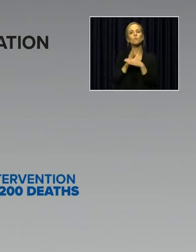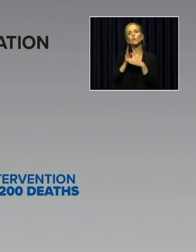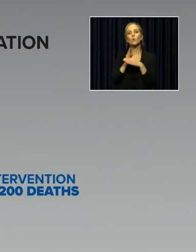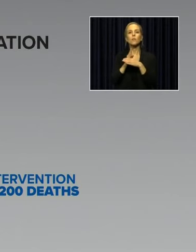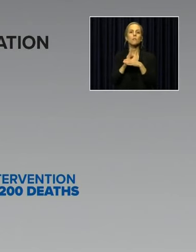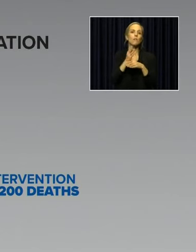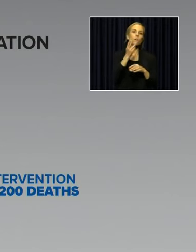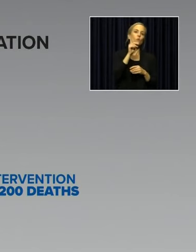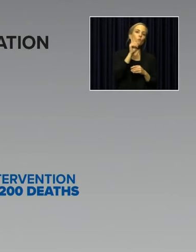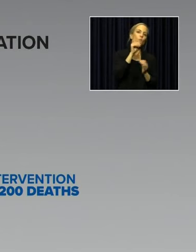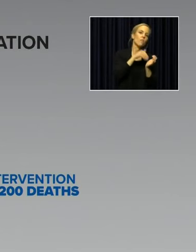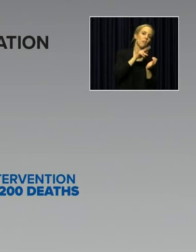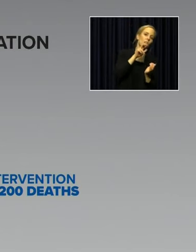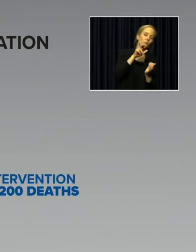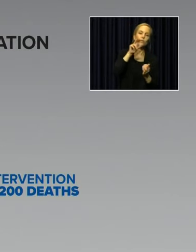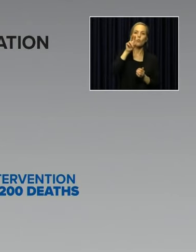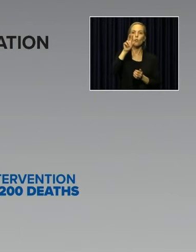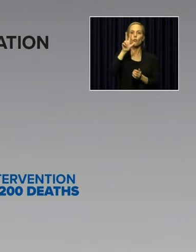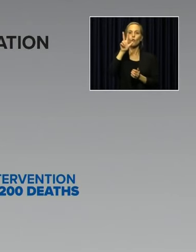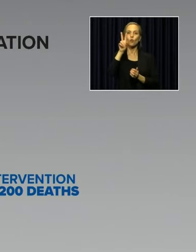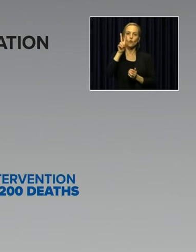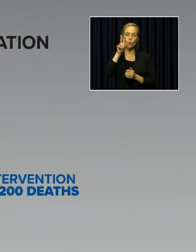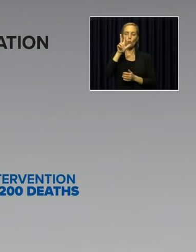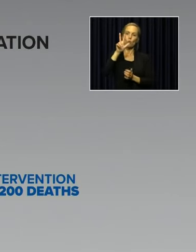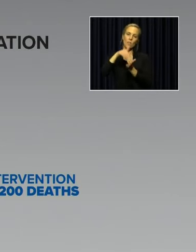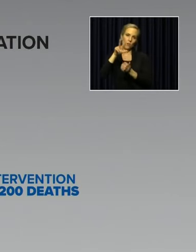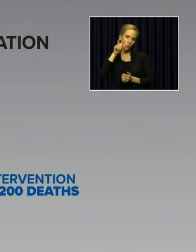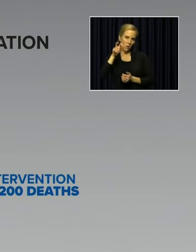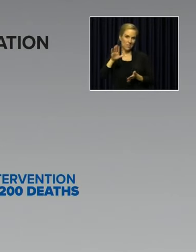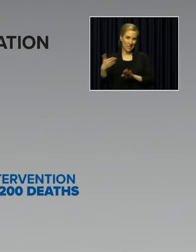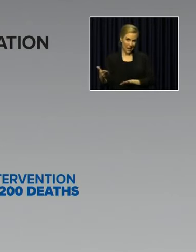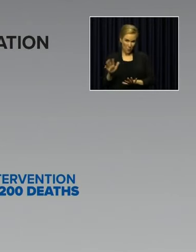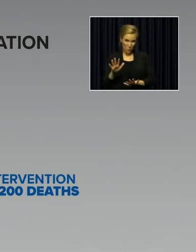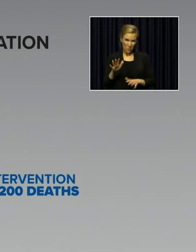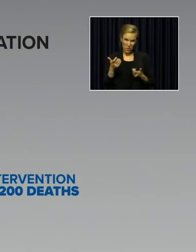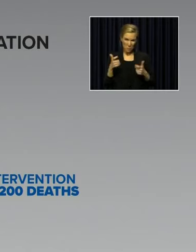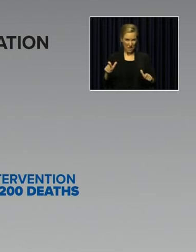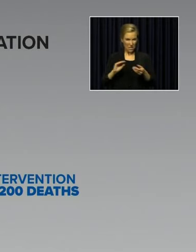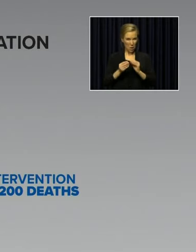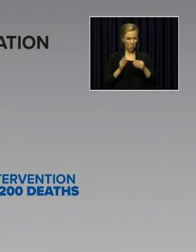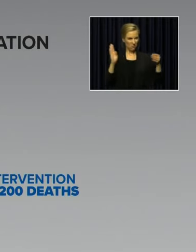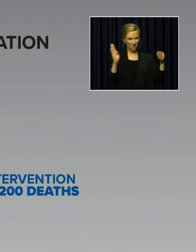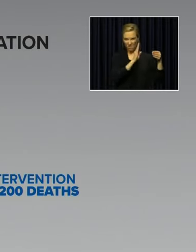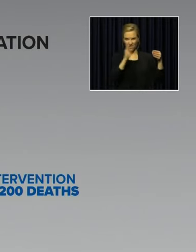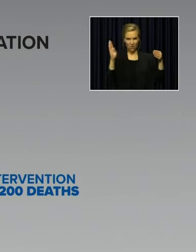EASTER IS COMING UP. IT IS A SPECIAL DAY FOR ME.